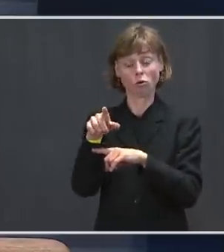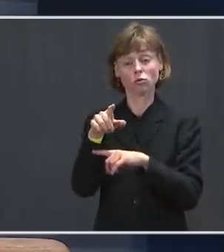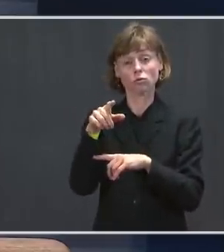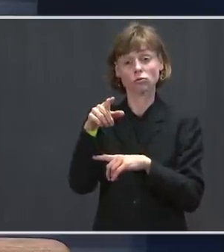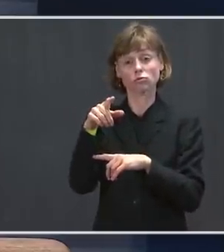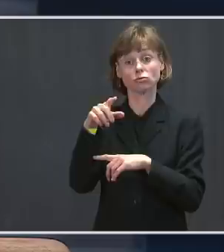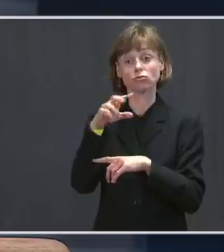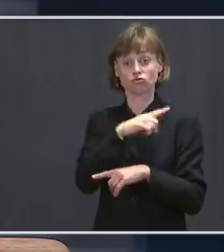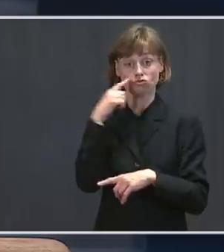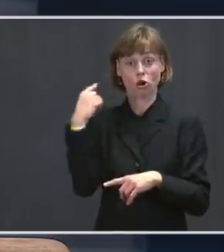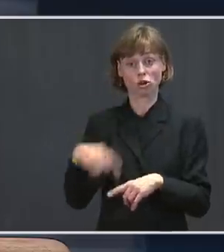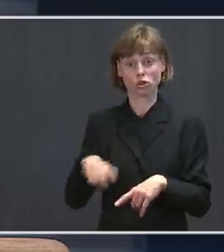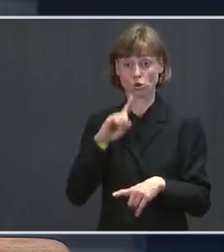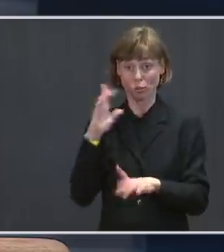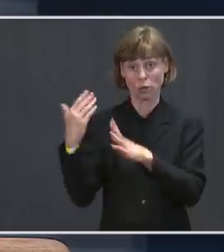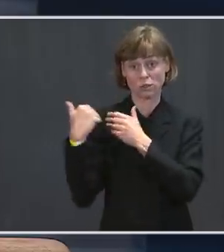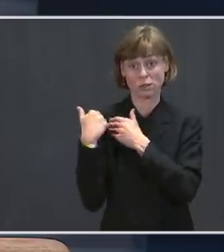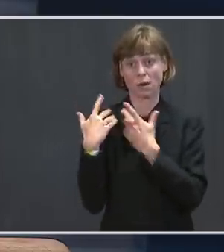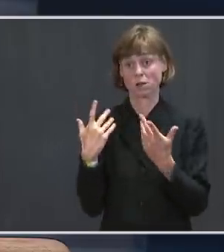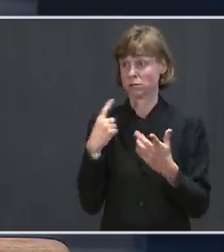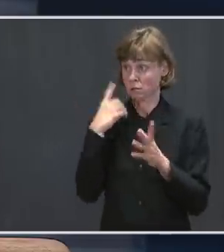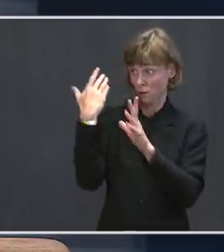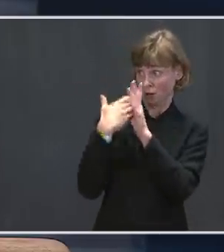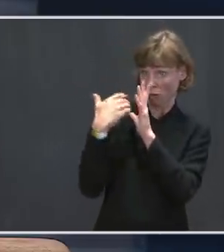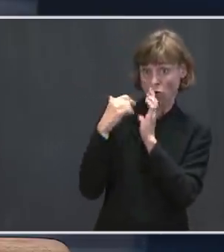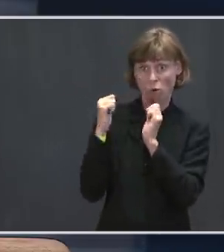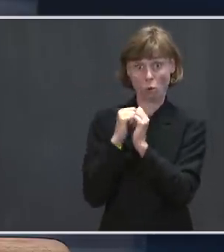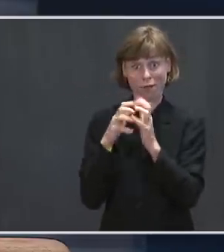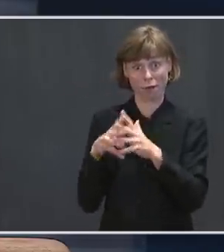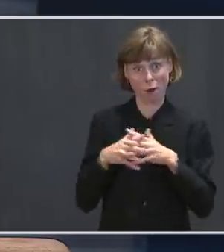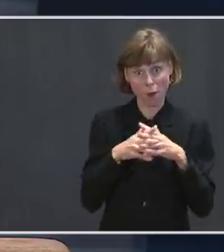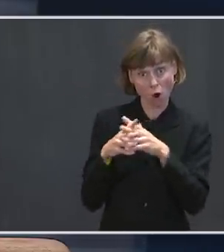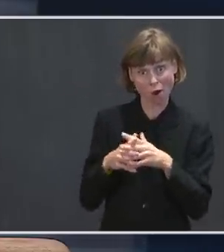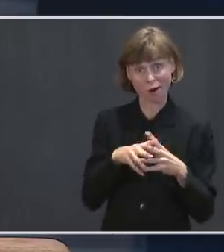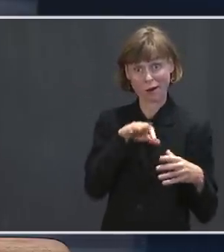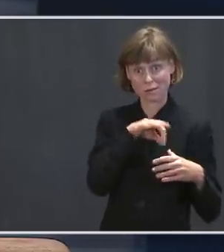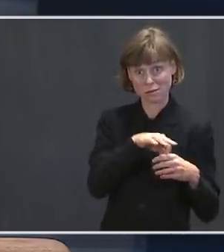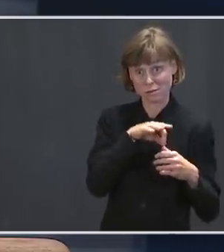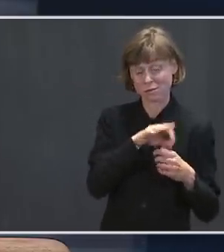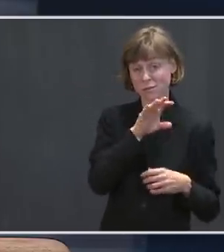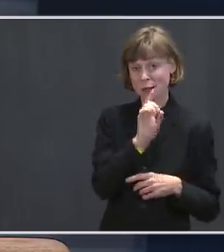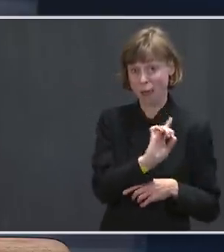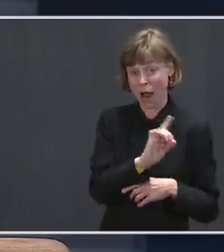that includes interfering in America's democracy. It includes the poisoning of citizens